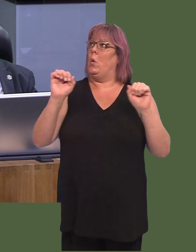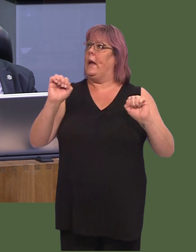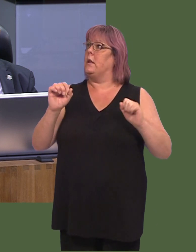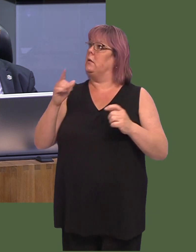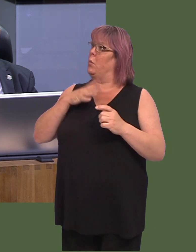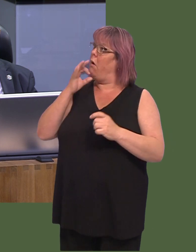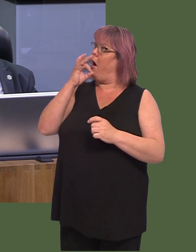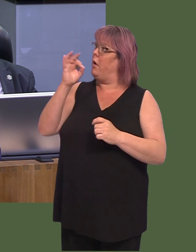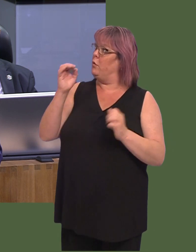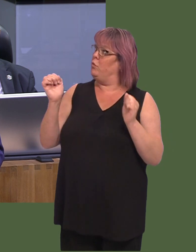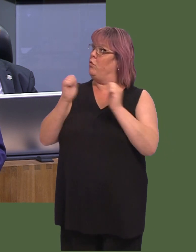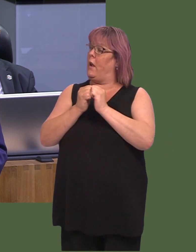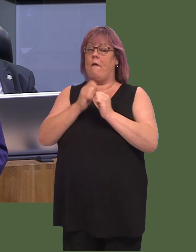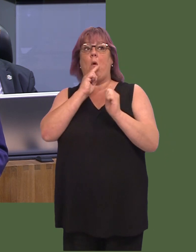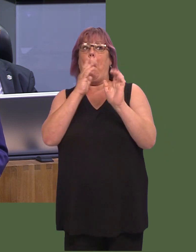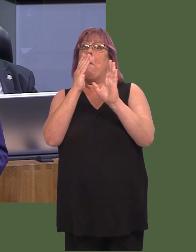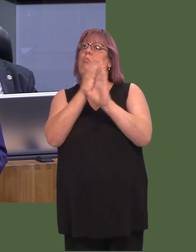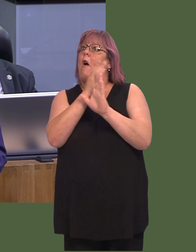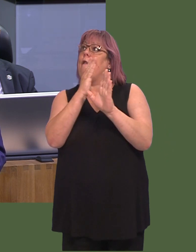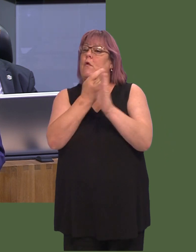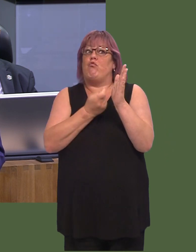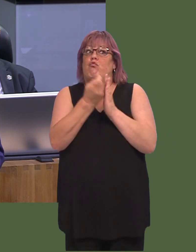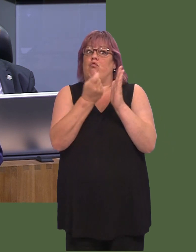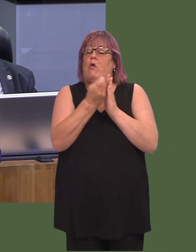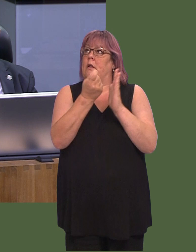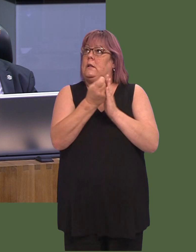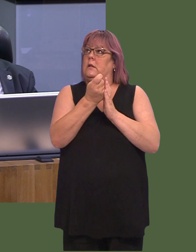Do you, First Minister, agree with me that, for the private sector, the priority should